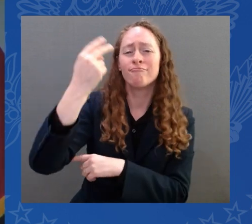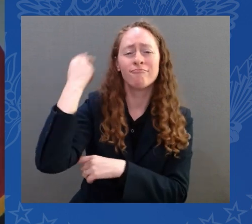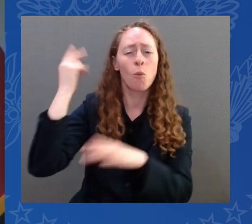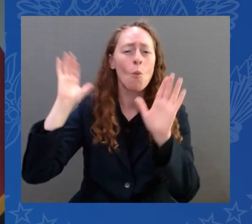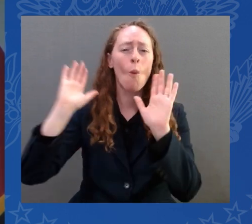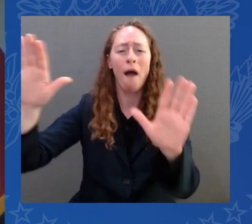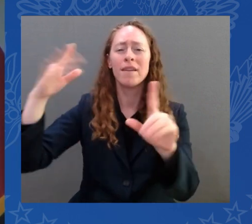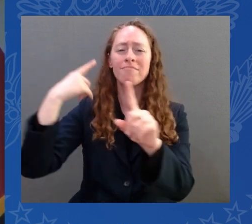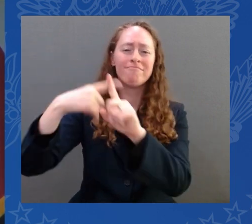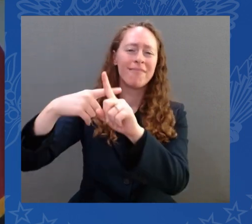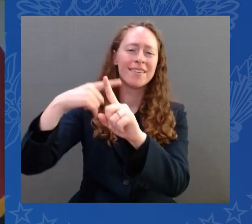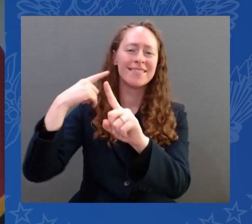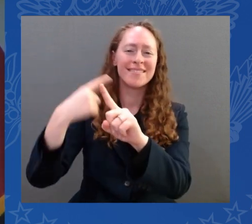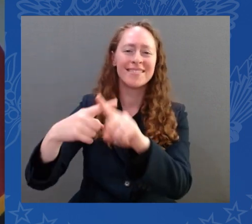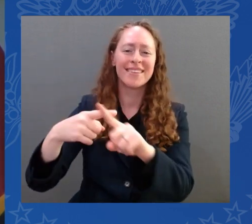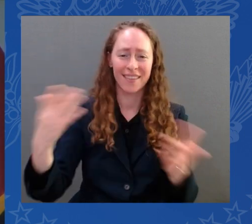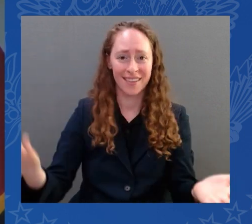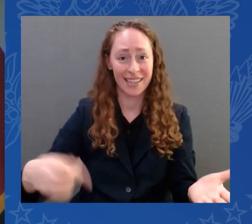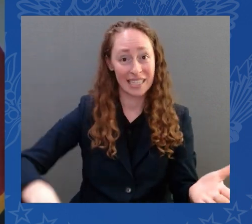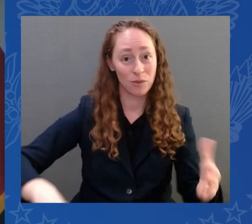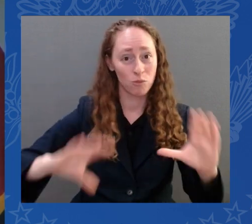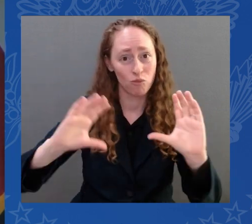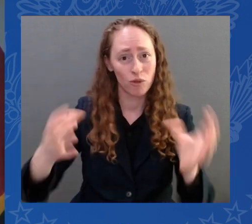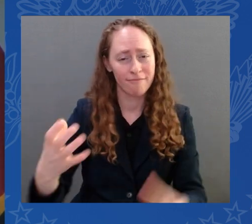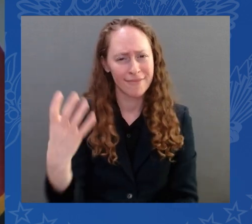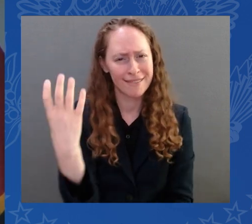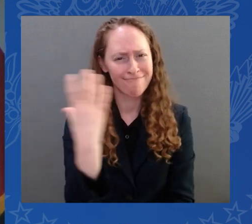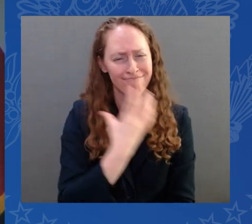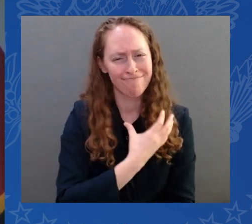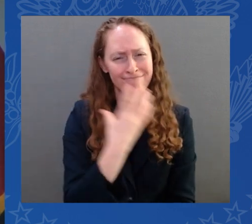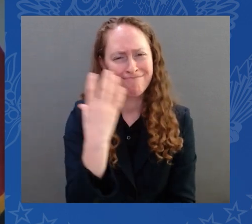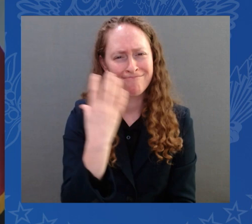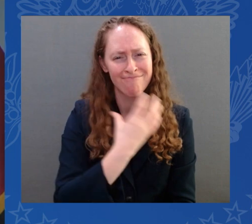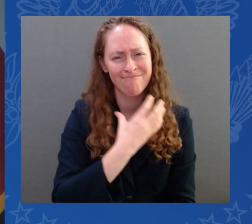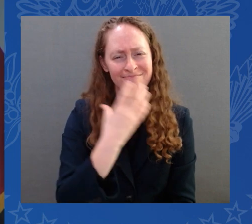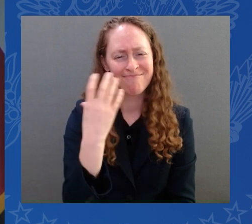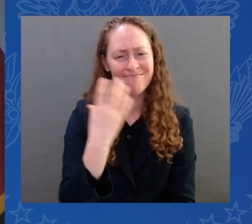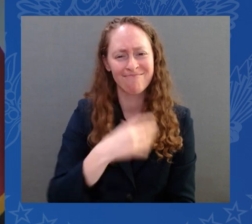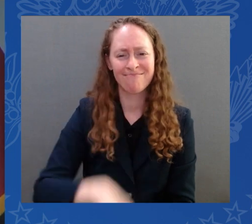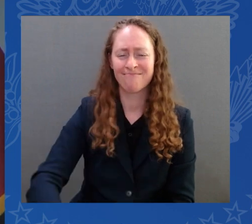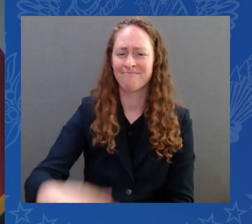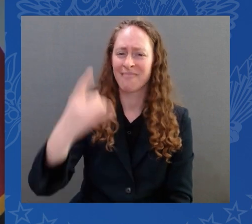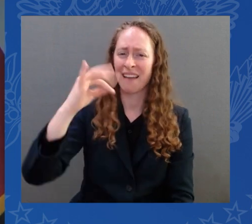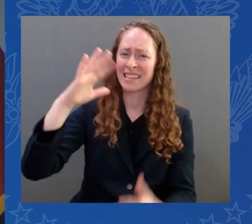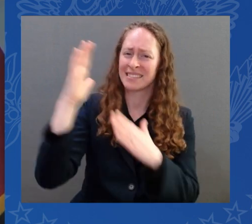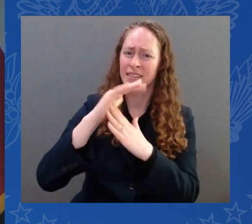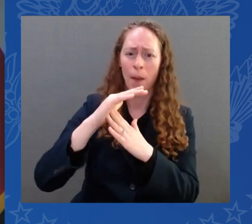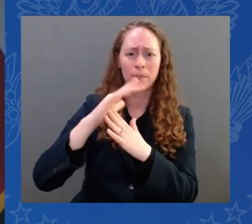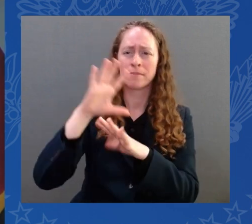Herndon Climbs in history -- upholding a tradition set by the "link in the chain" --